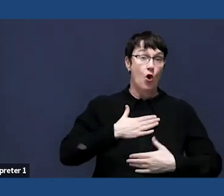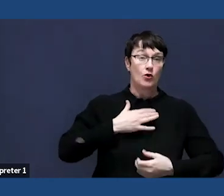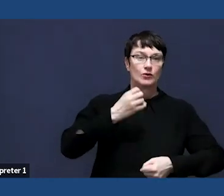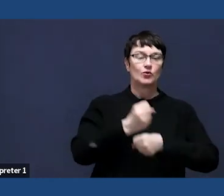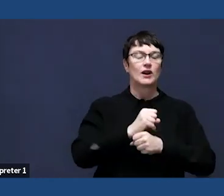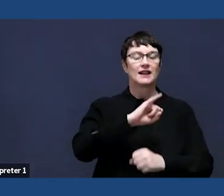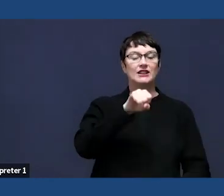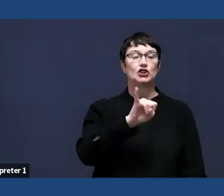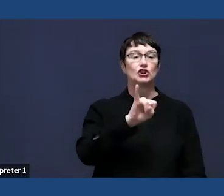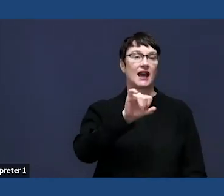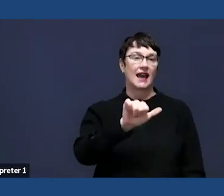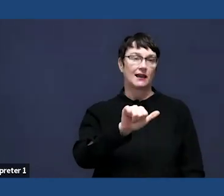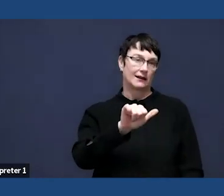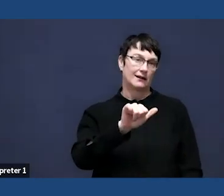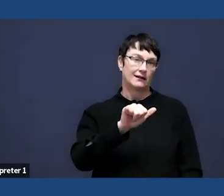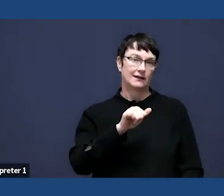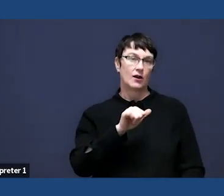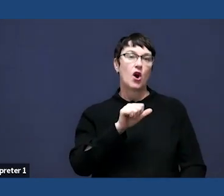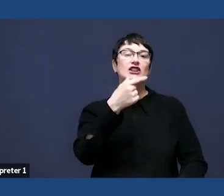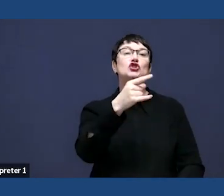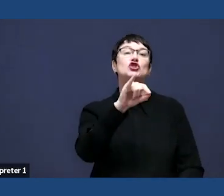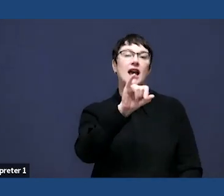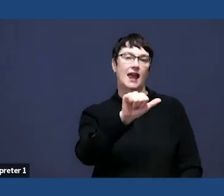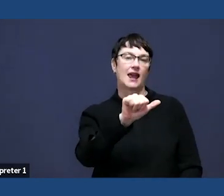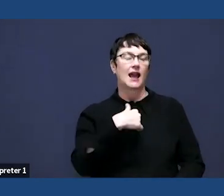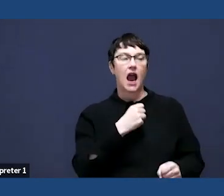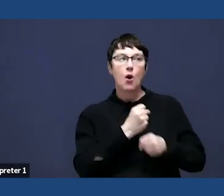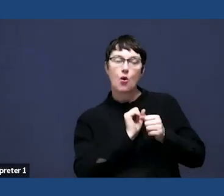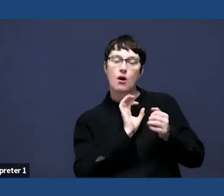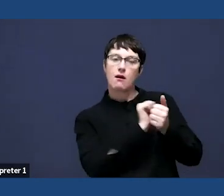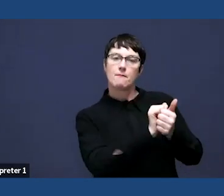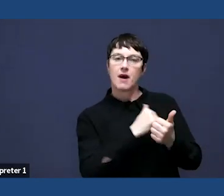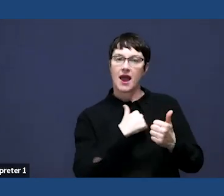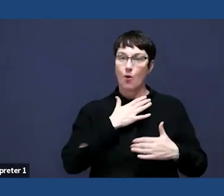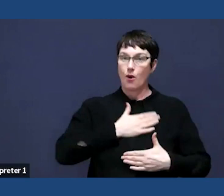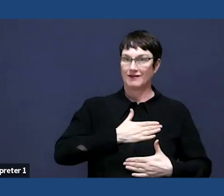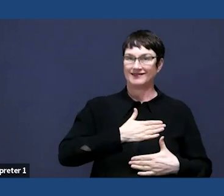identify these unique collaborations because they don't happen by themselves.